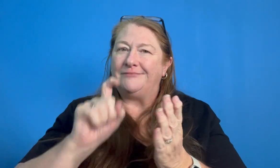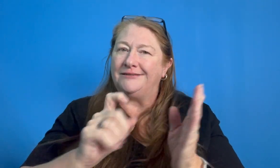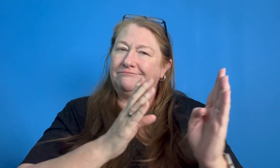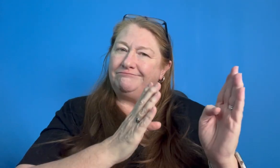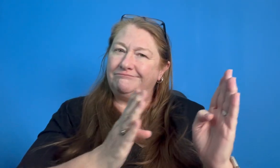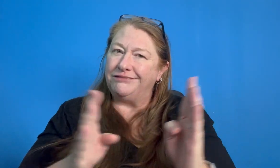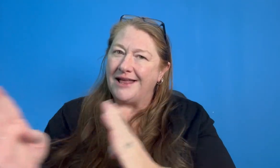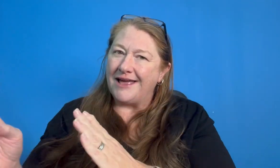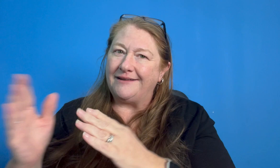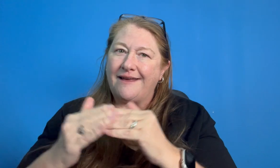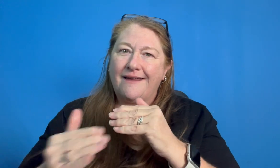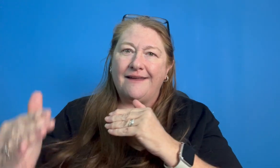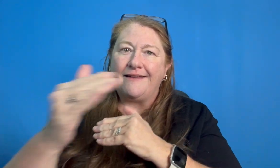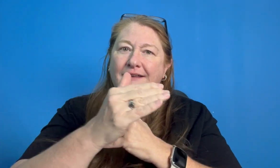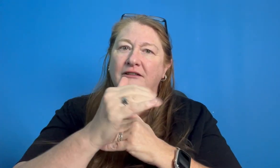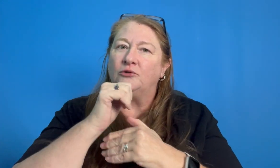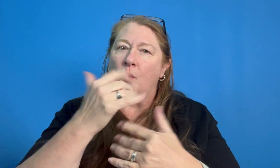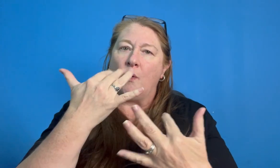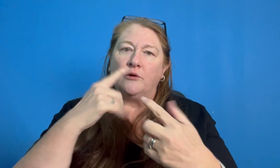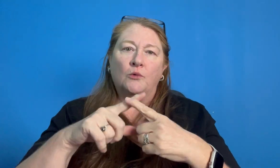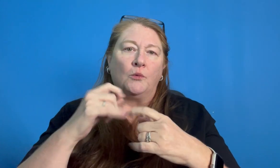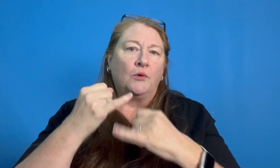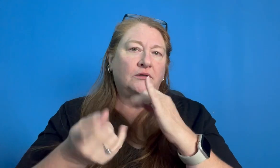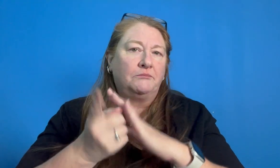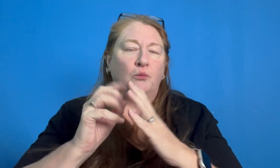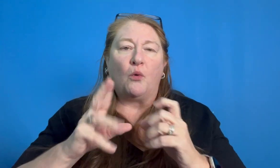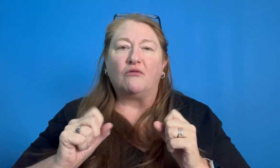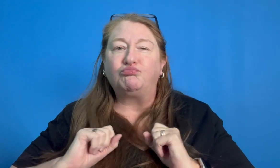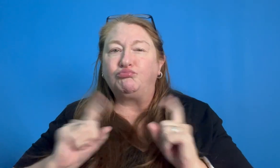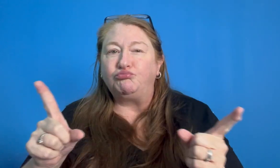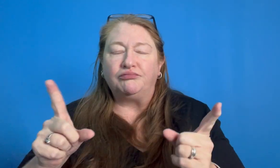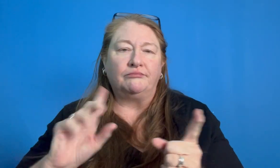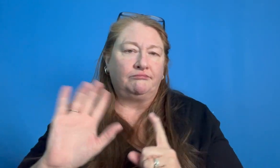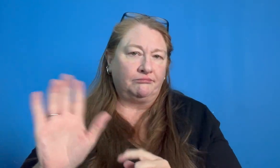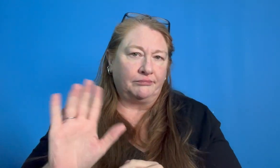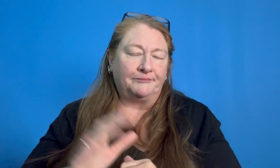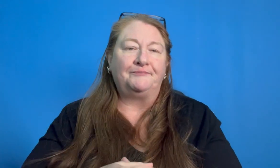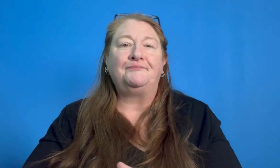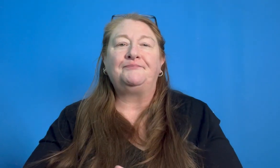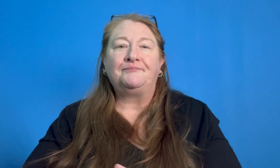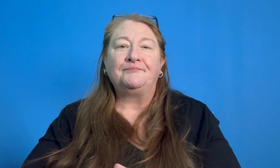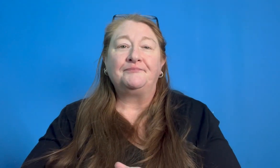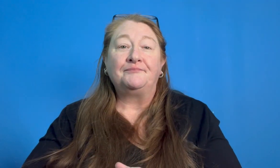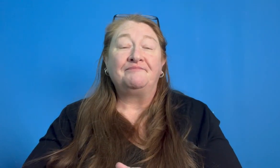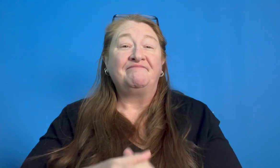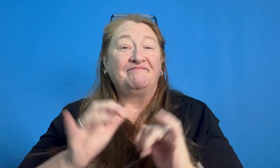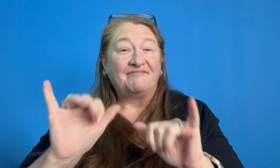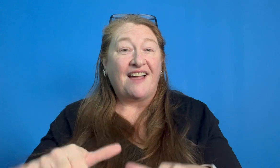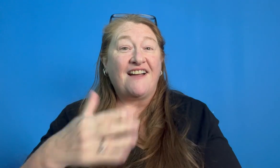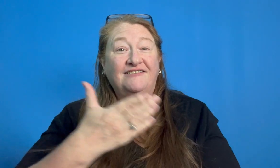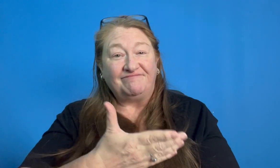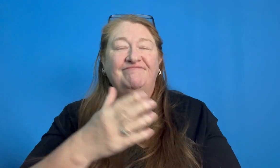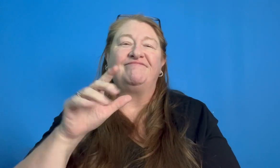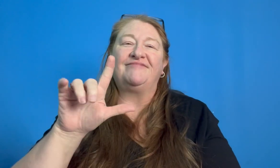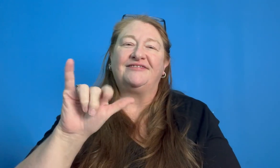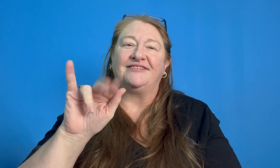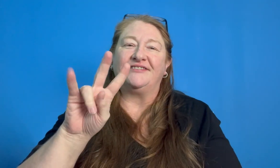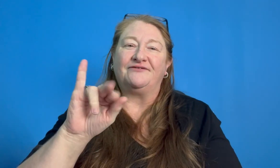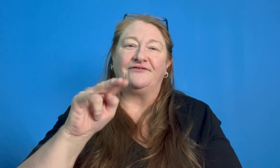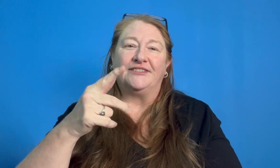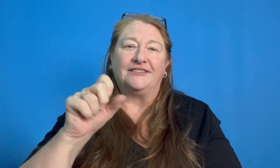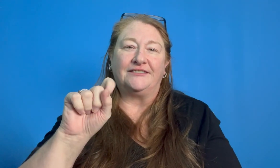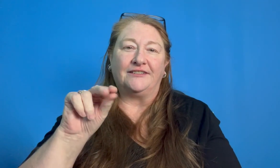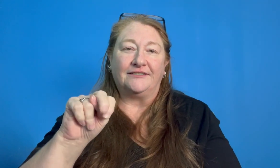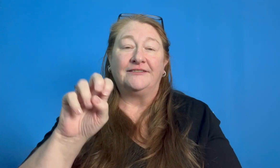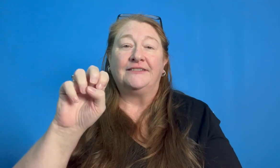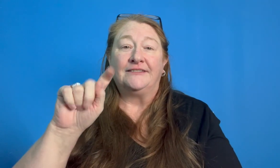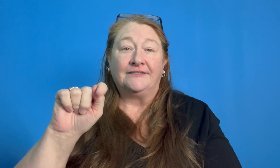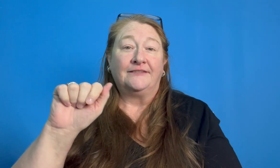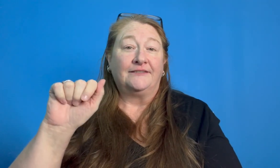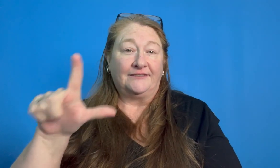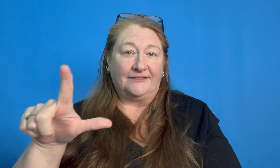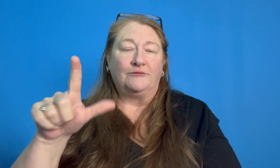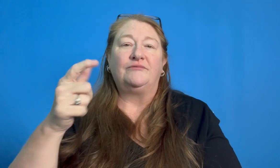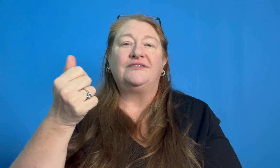Make sure you plan ahead. This is Livingston et al research from